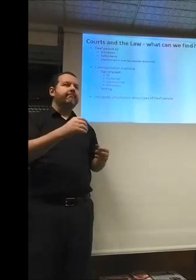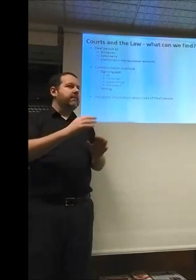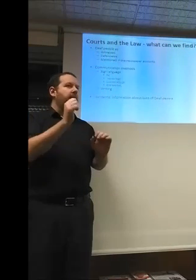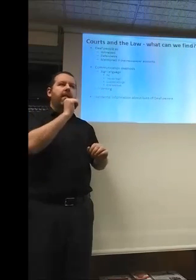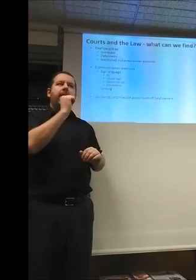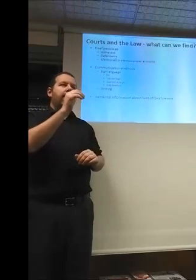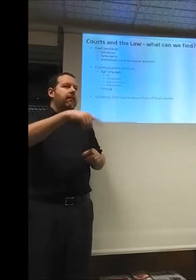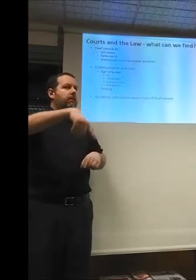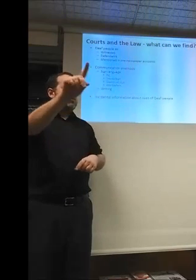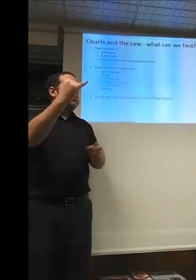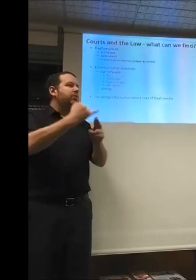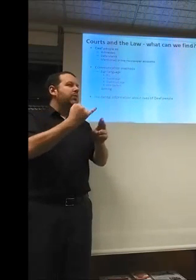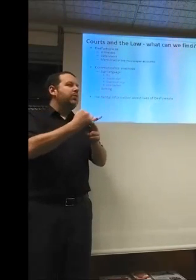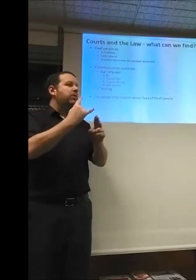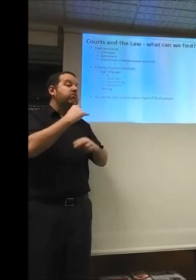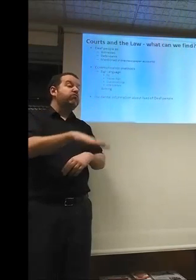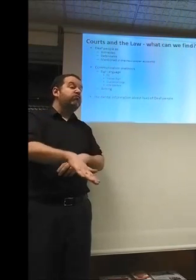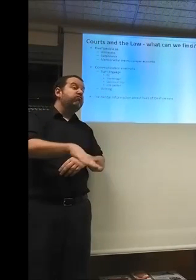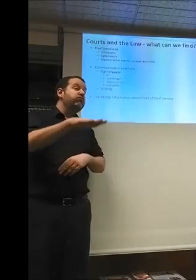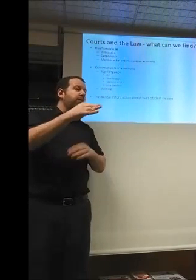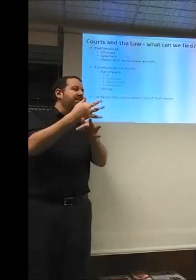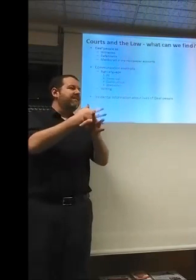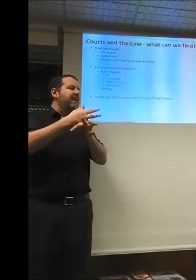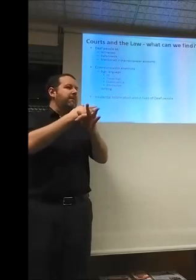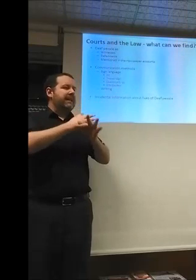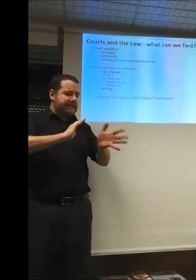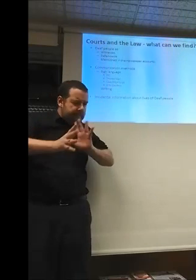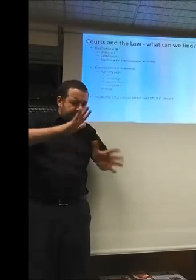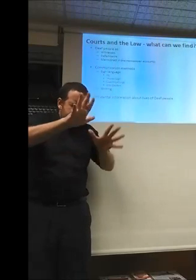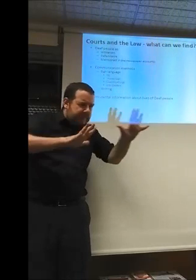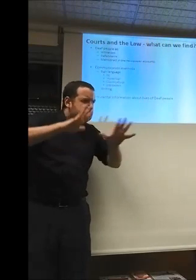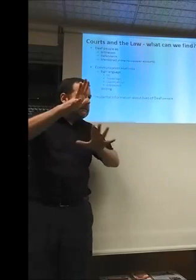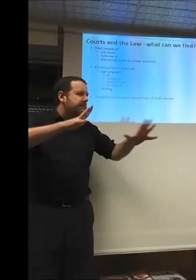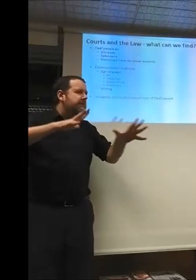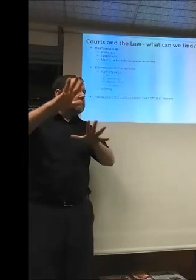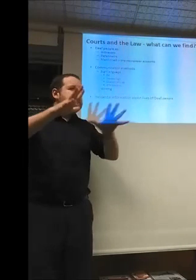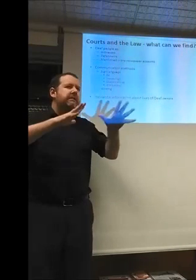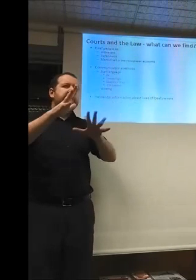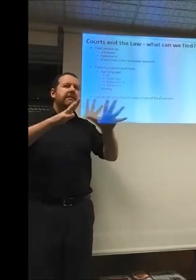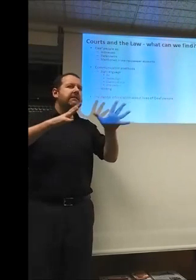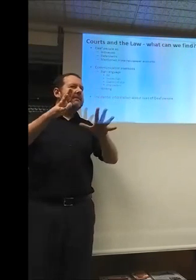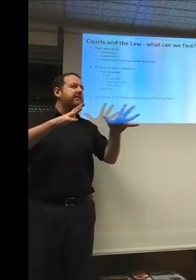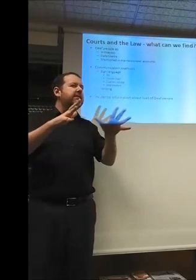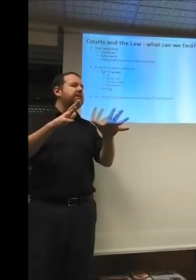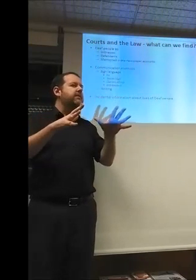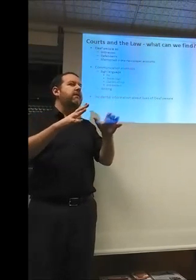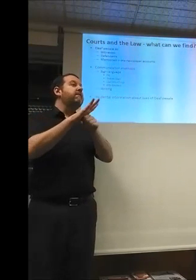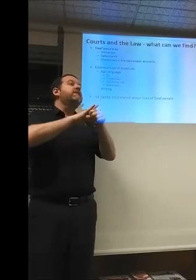learned sign language but growing up in their family they would try just communicate with